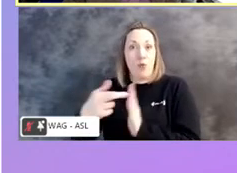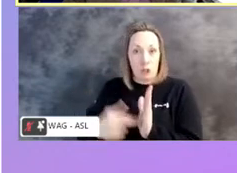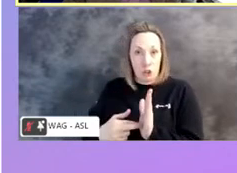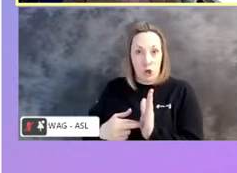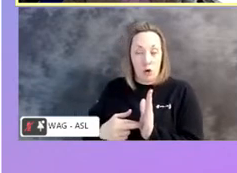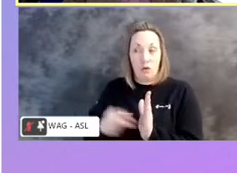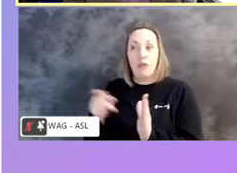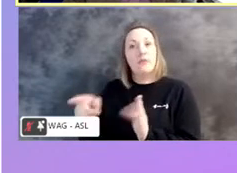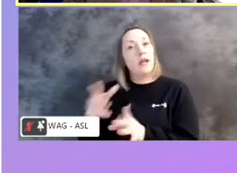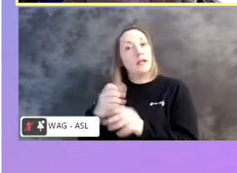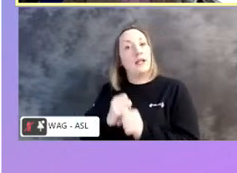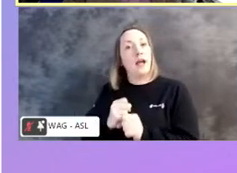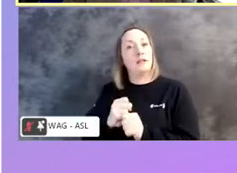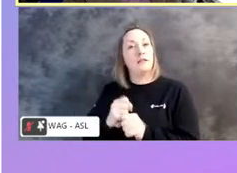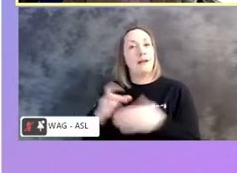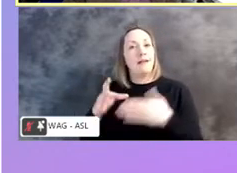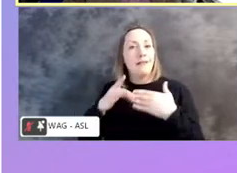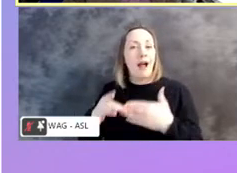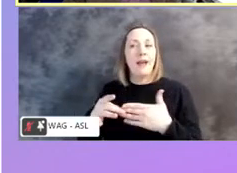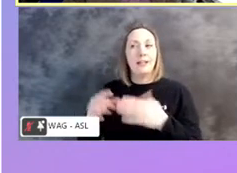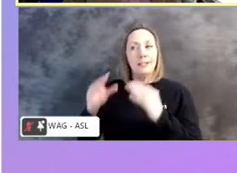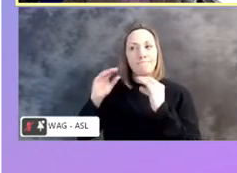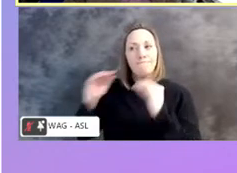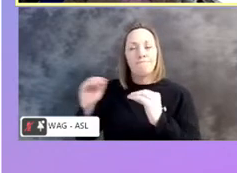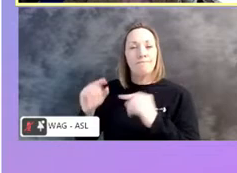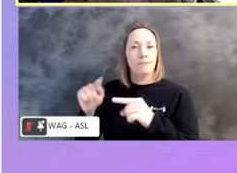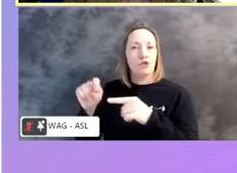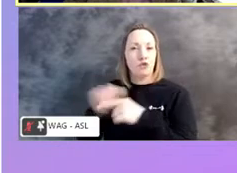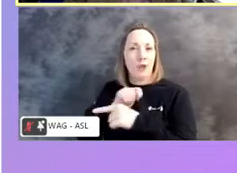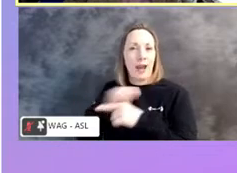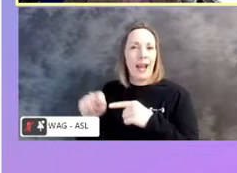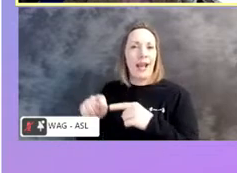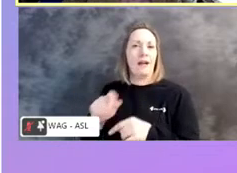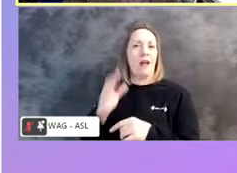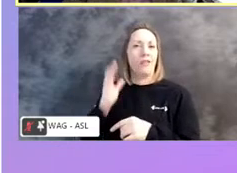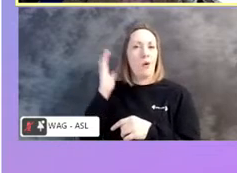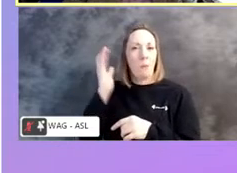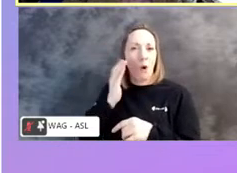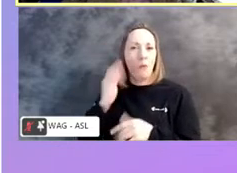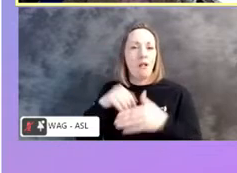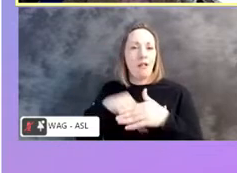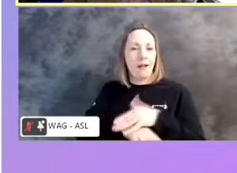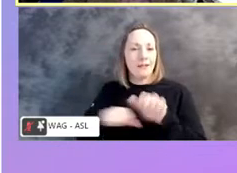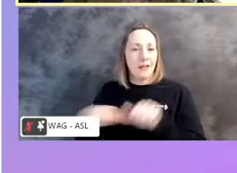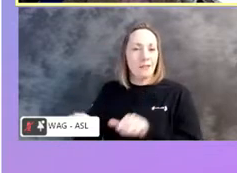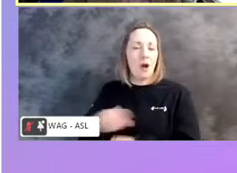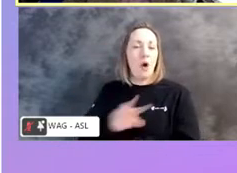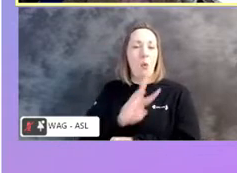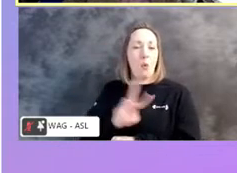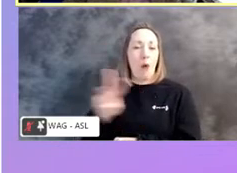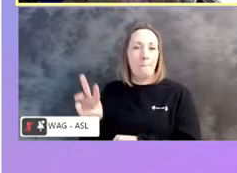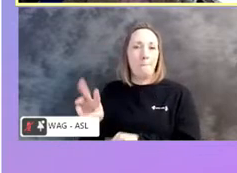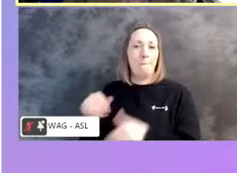did was to set up a platform. For every public body is self registered and they would see guidance and training from